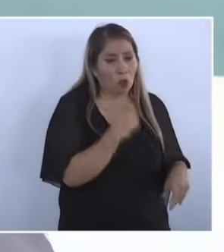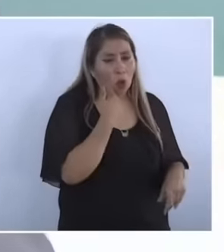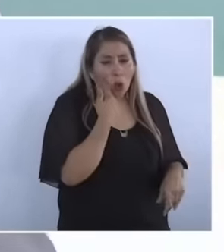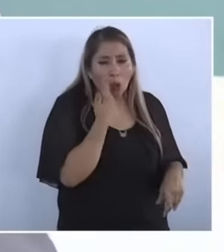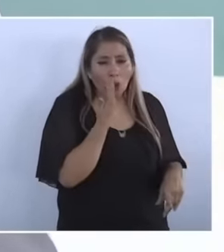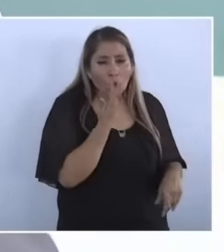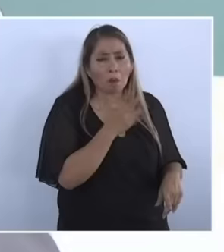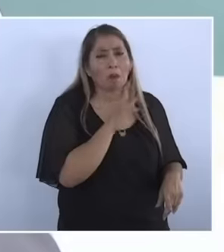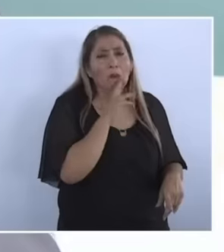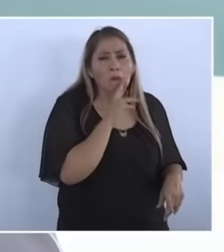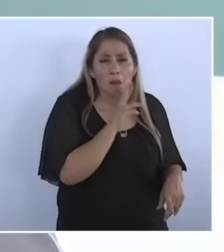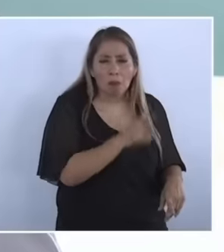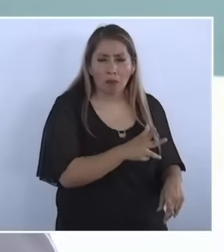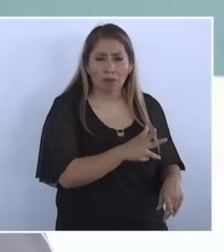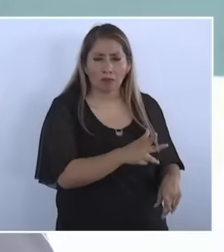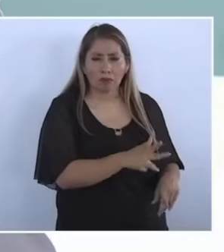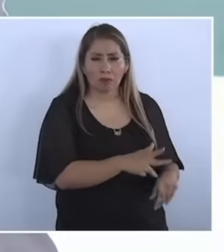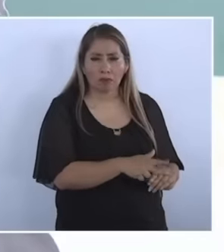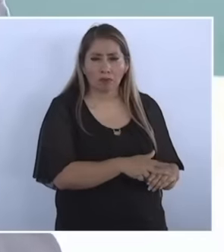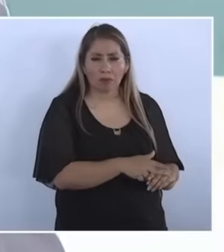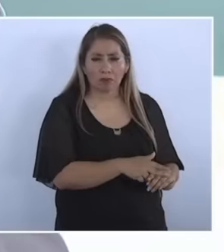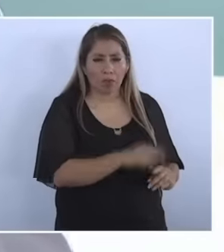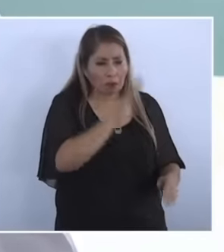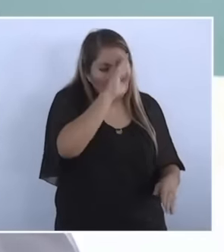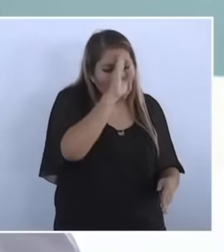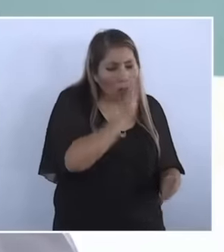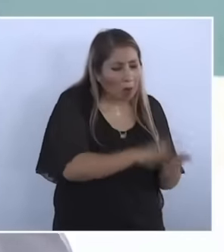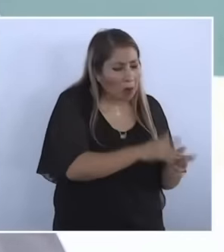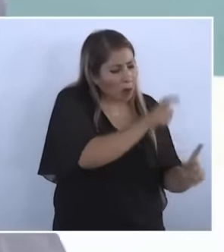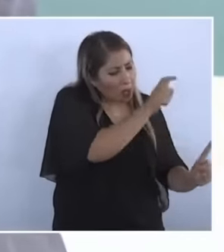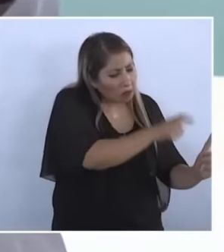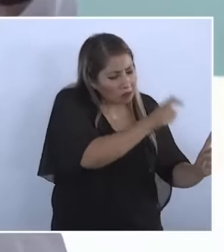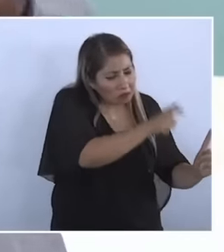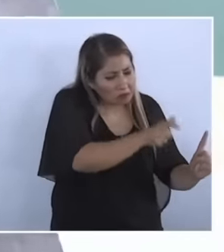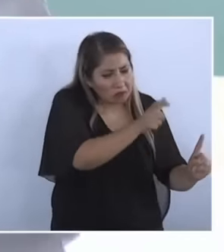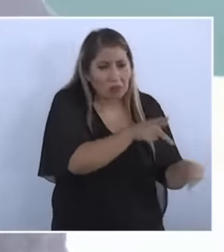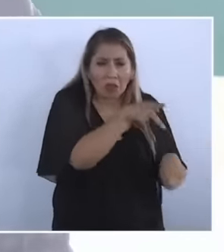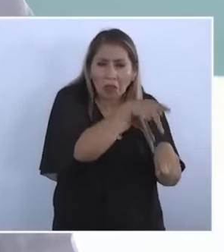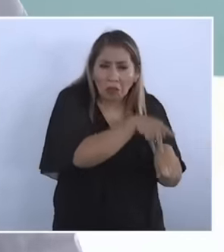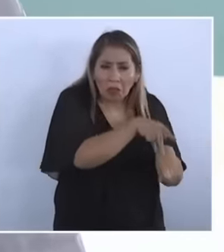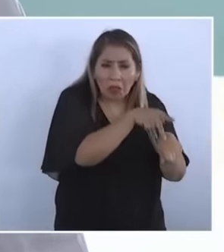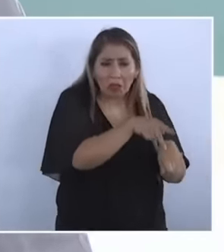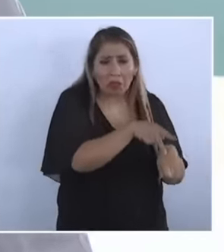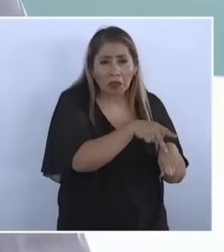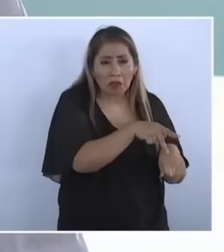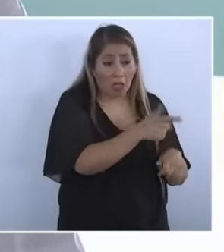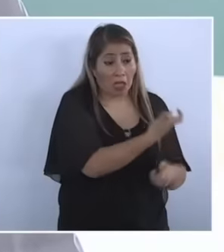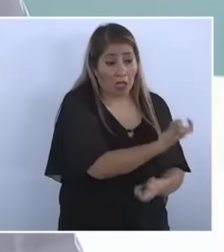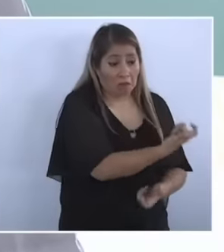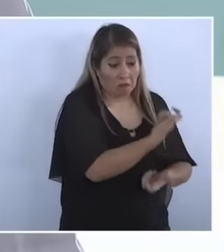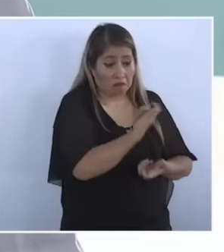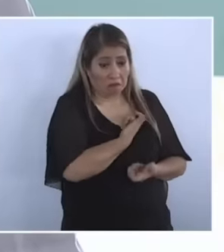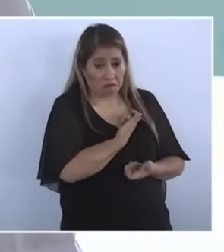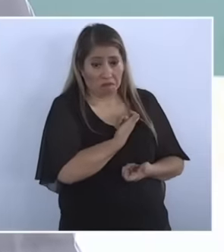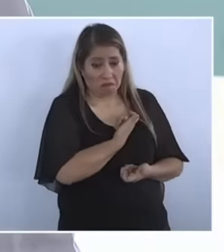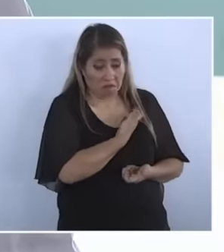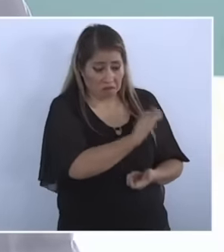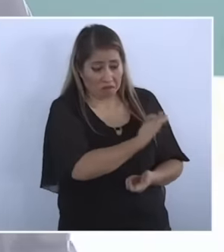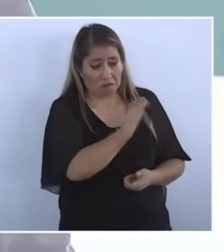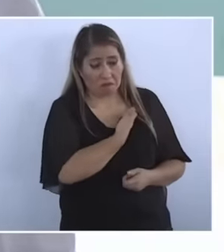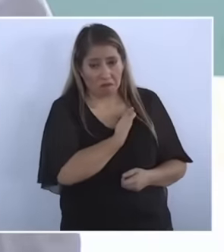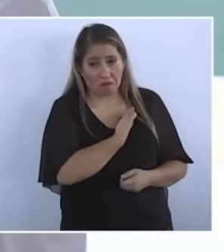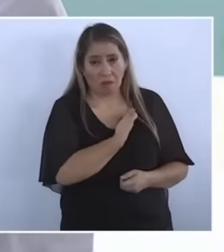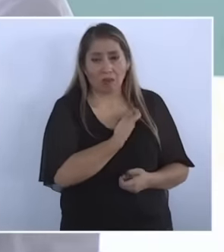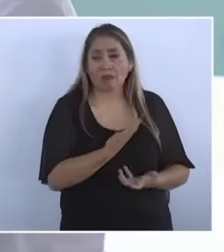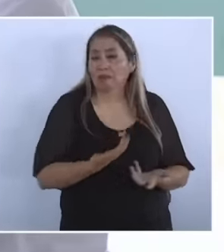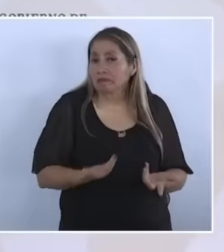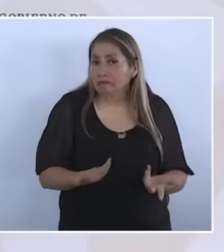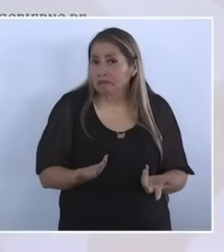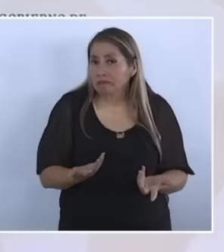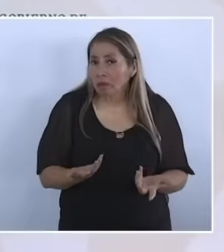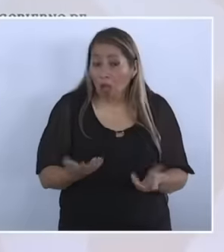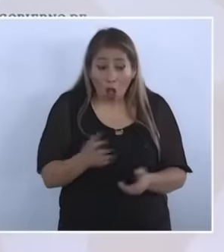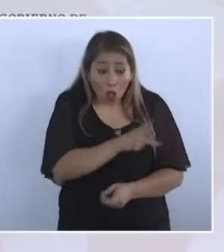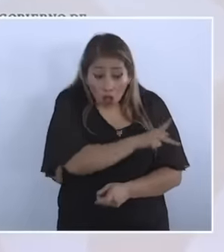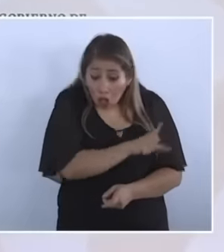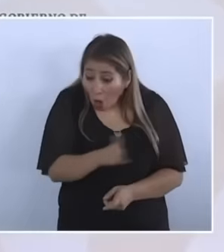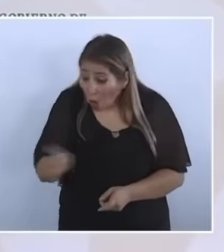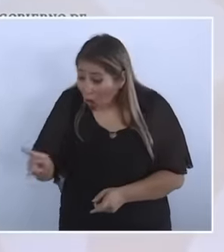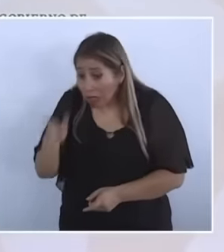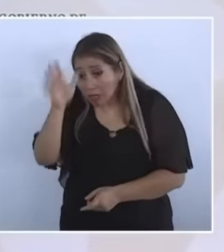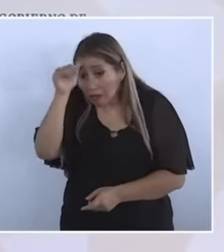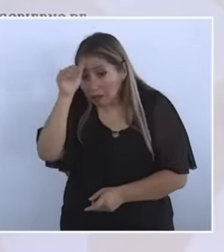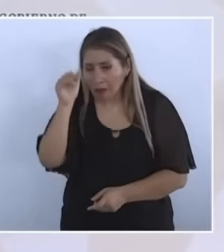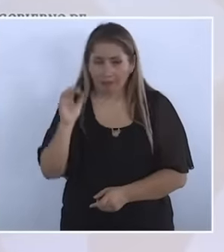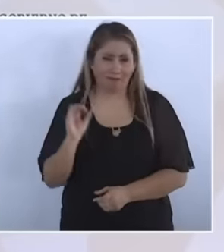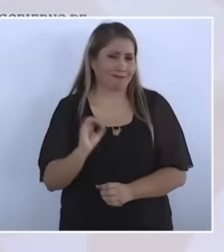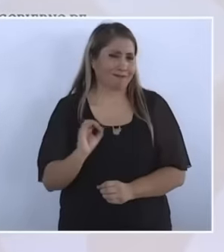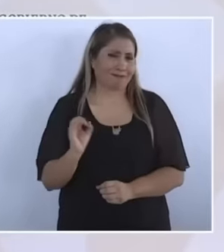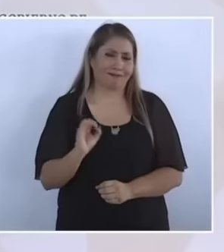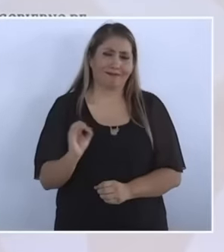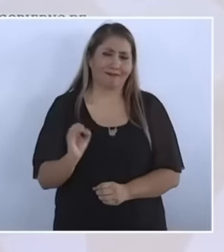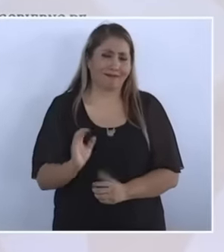Better go to the Memorial and get help, and then since there was no consensus in the palace,